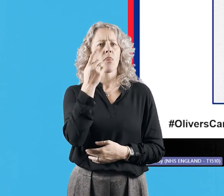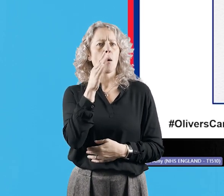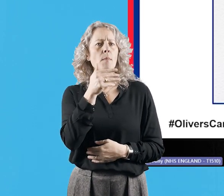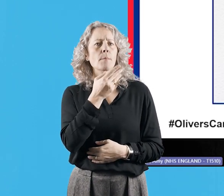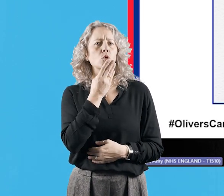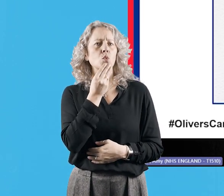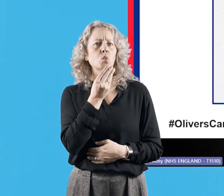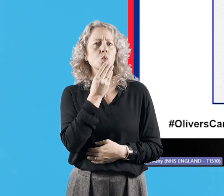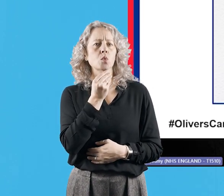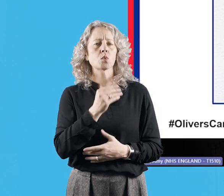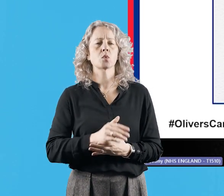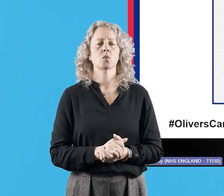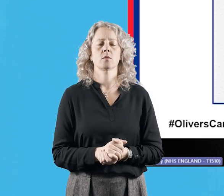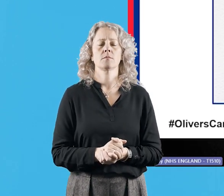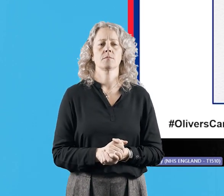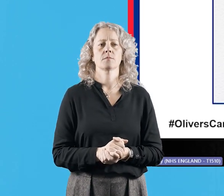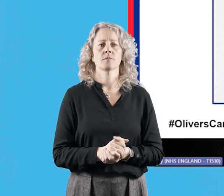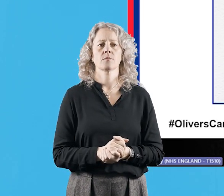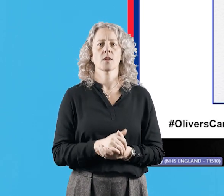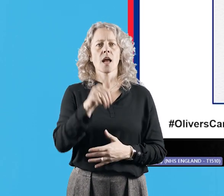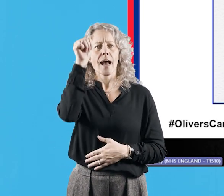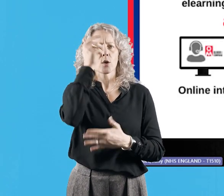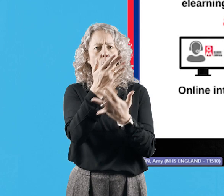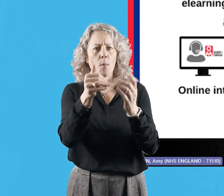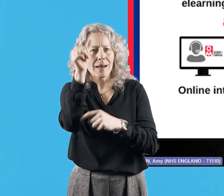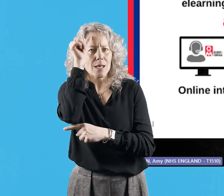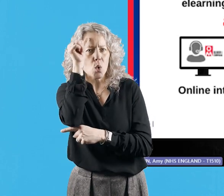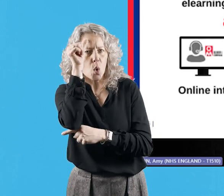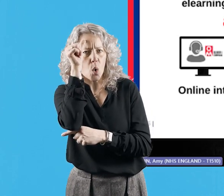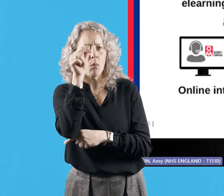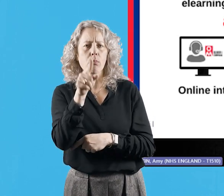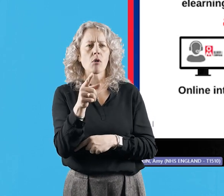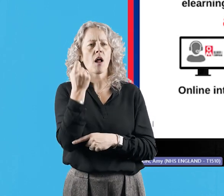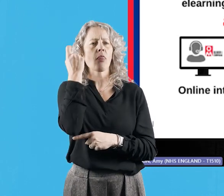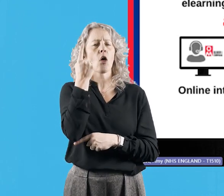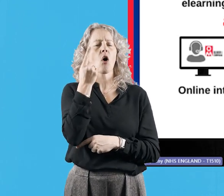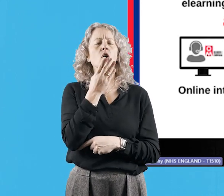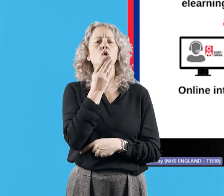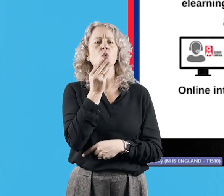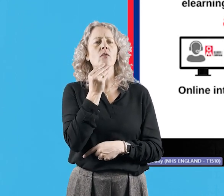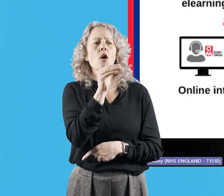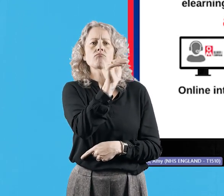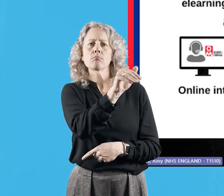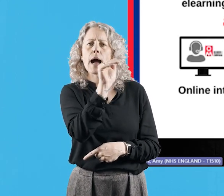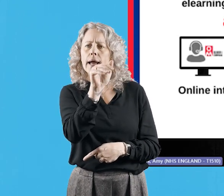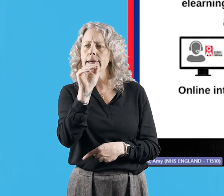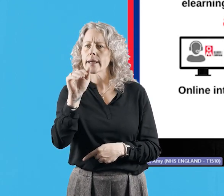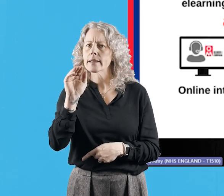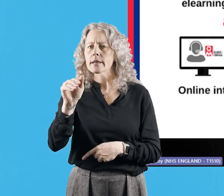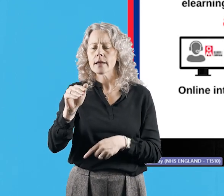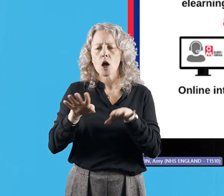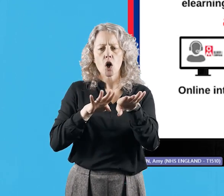I thought it would be helpful and I know many of you know this already, but I thought it would be helpful just to remind people